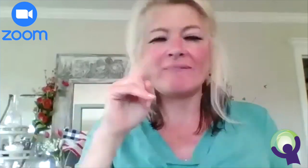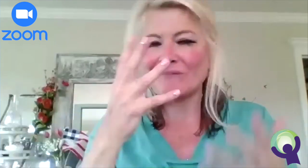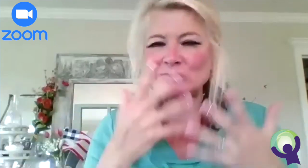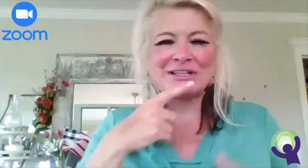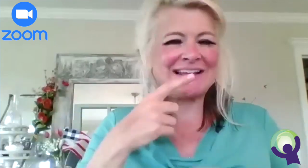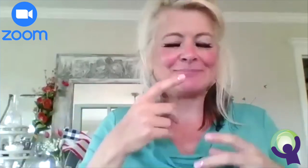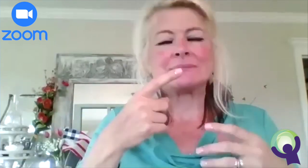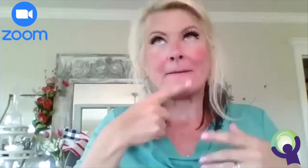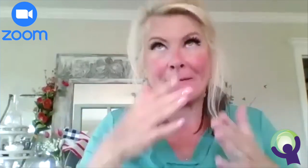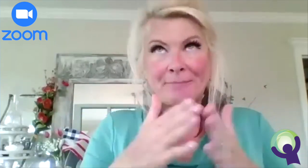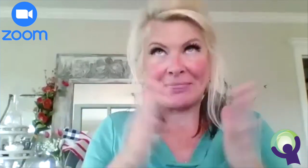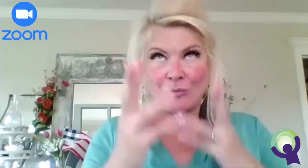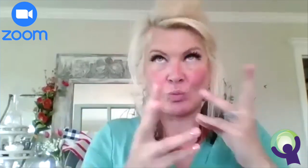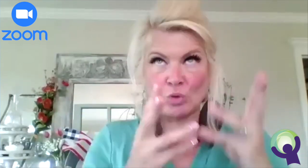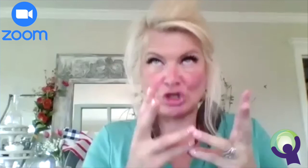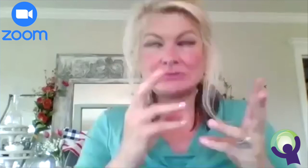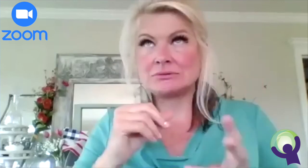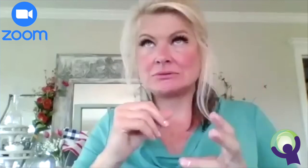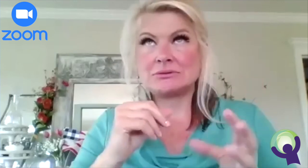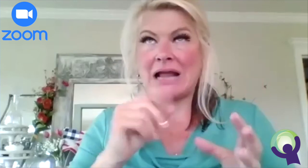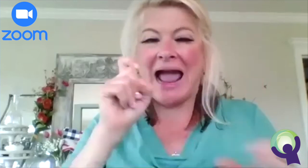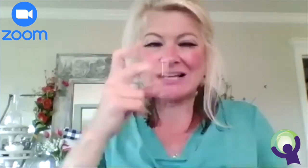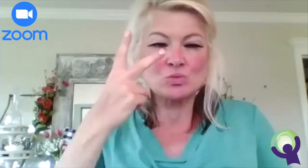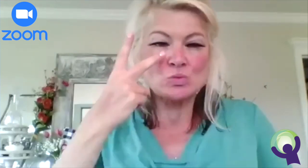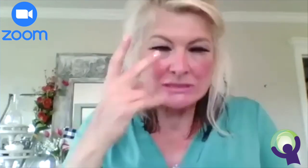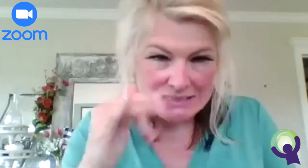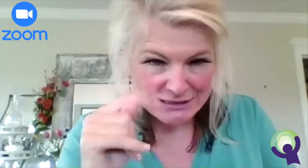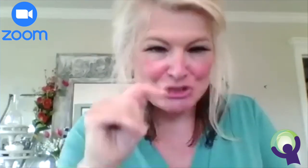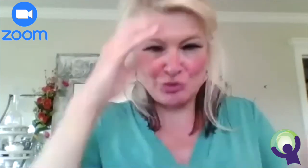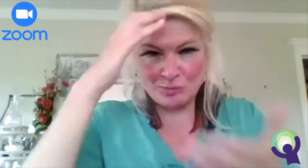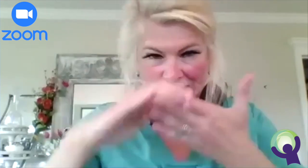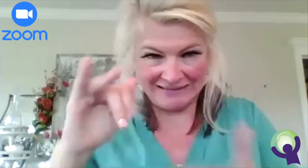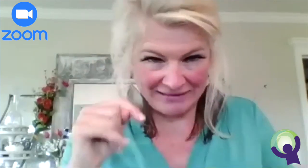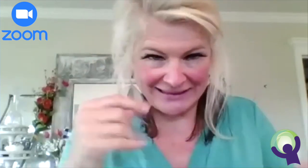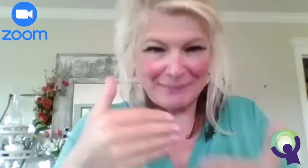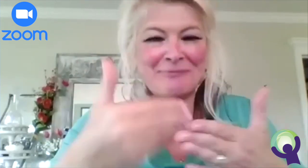able to succeed if they were shown that in the public world